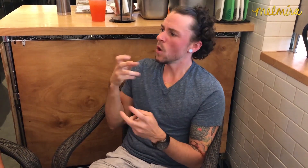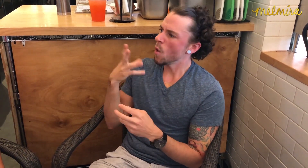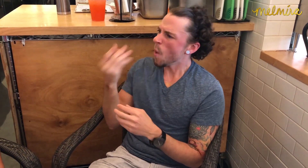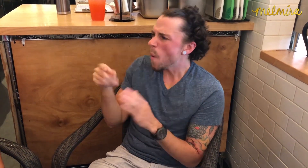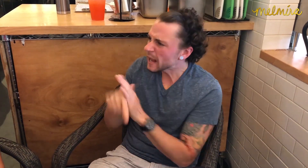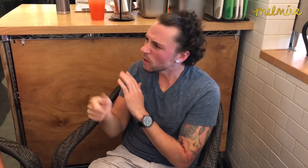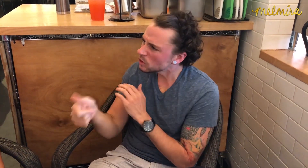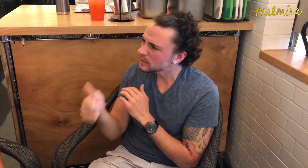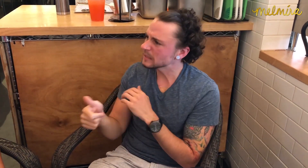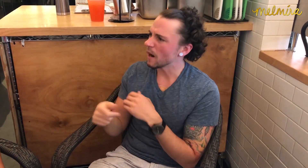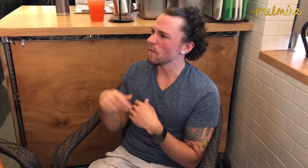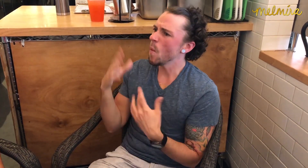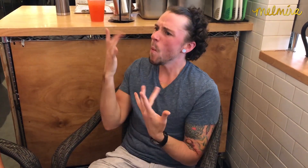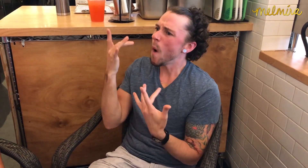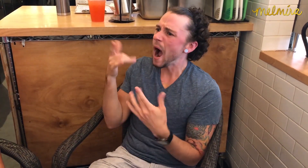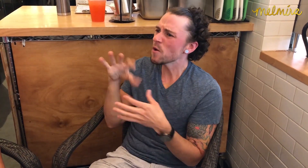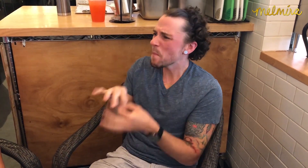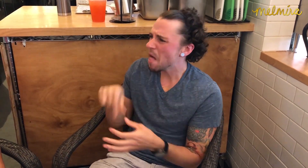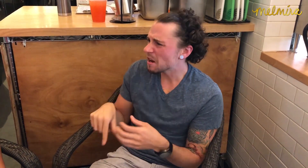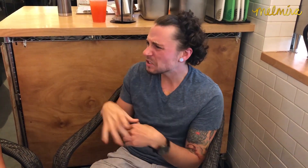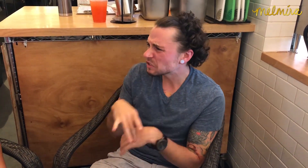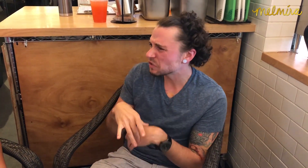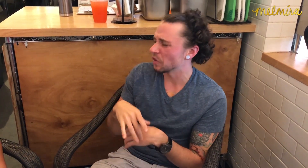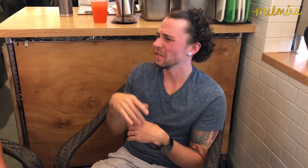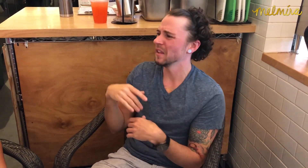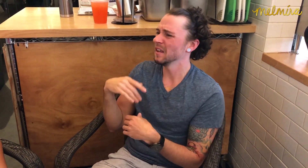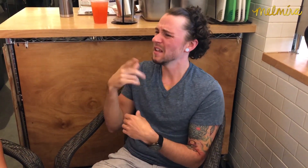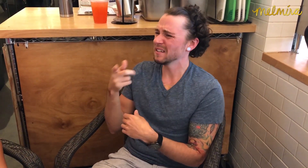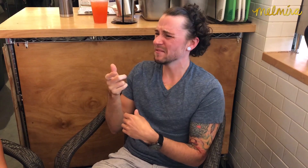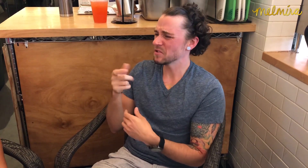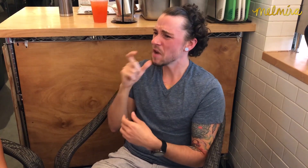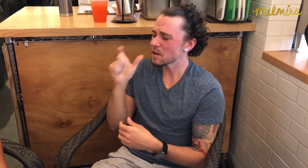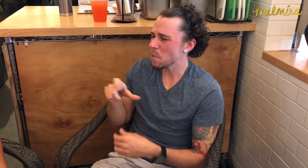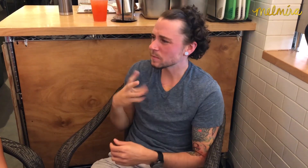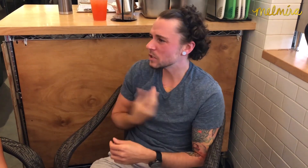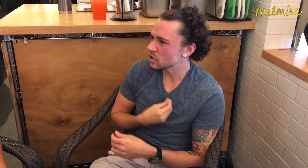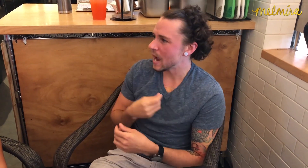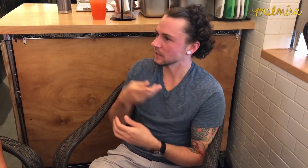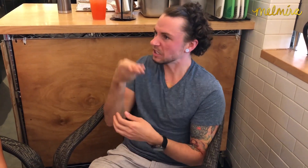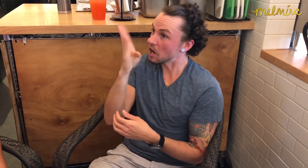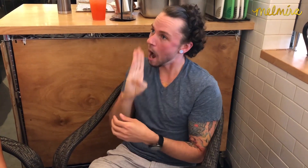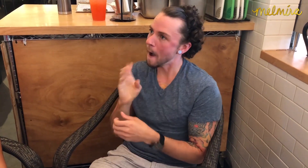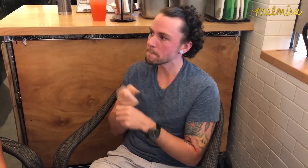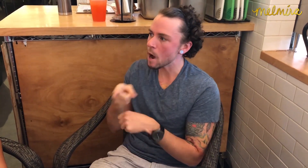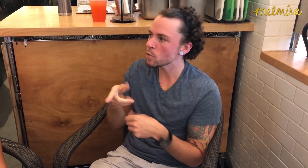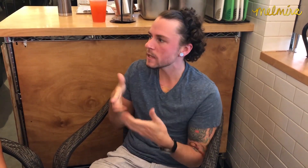They say things like, "Go kill yourself!" or "Why do you belong here on Earth?" or "You're not supposed to be trans.